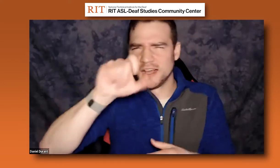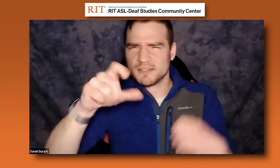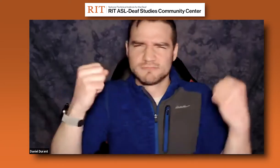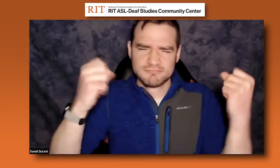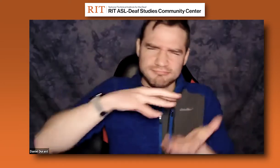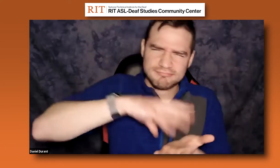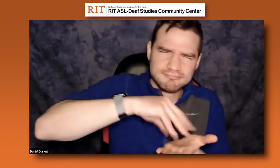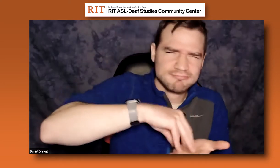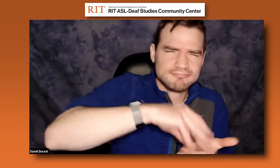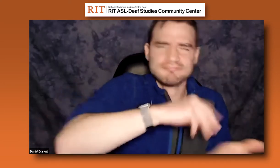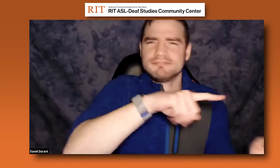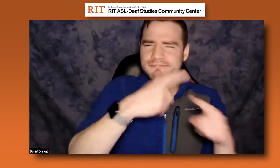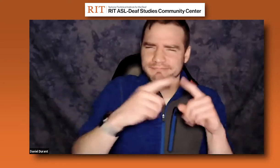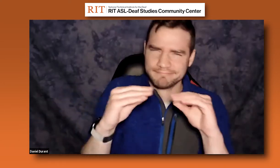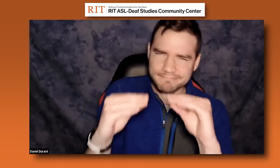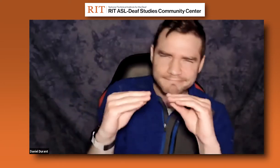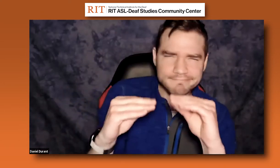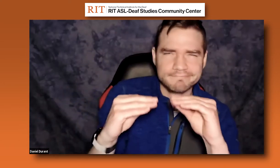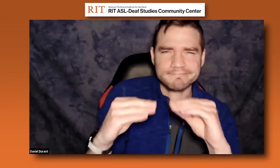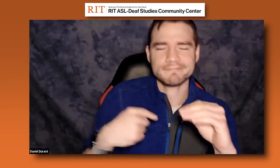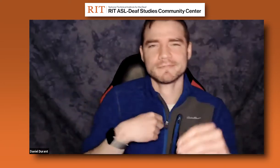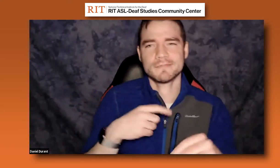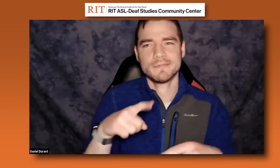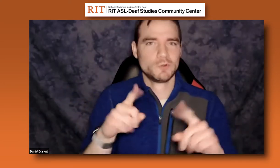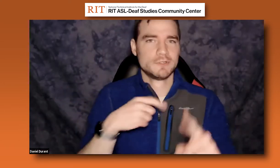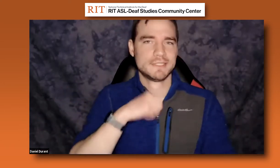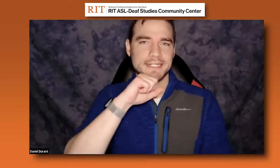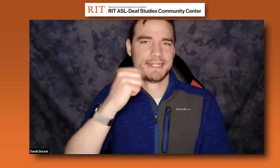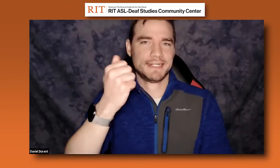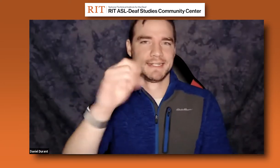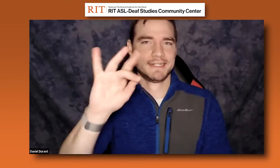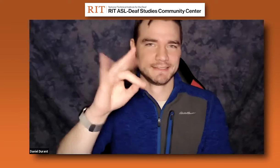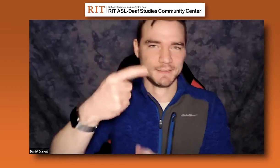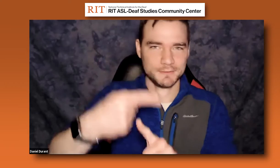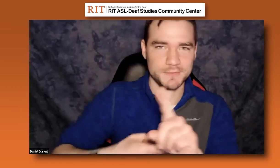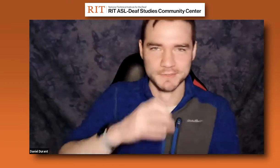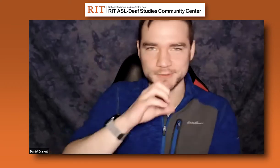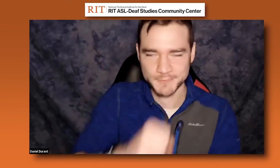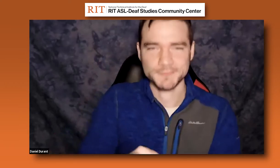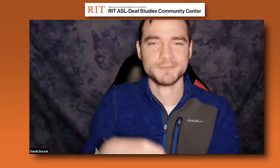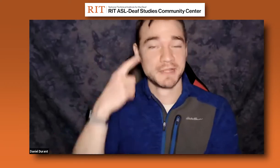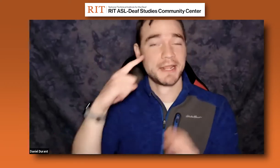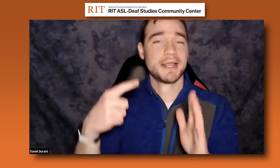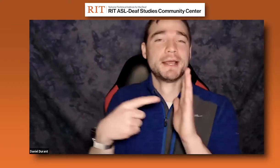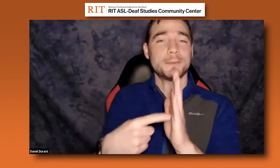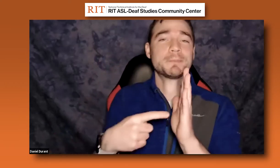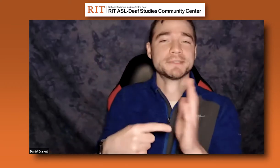to learn ASL to be able to teach me. So, at 18 months, I started learning.